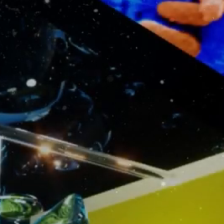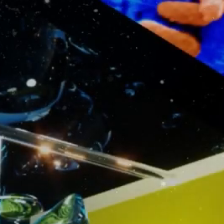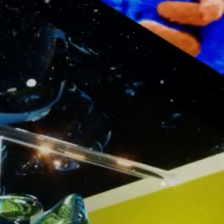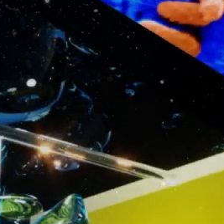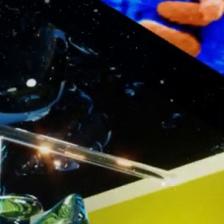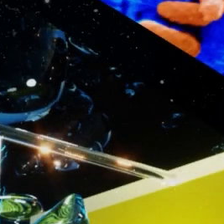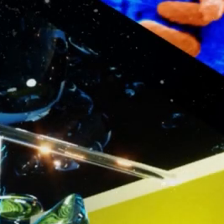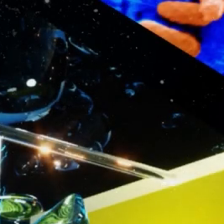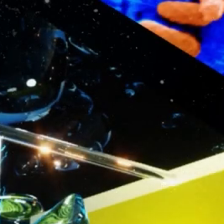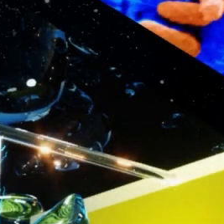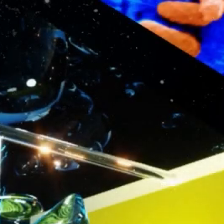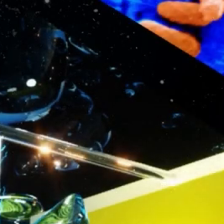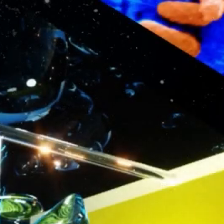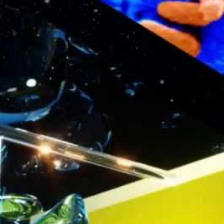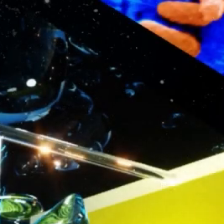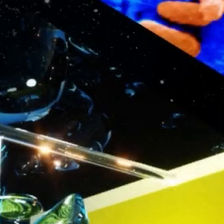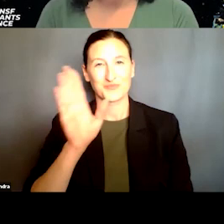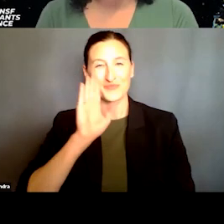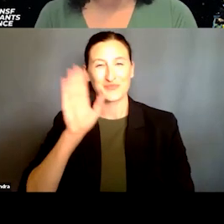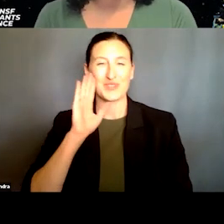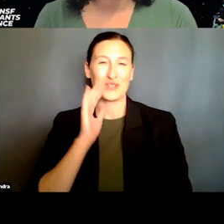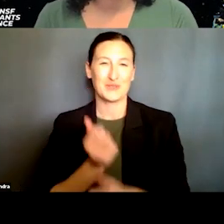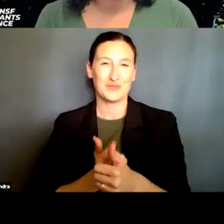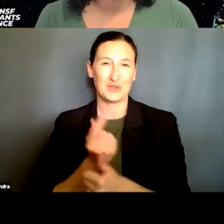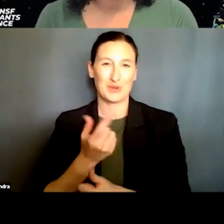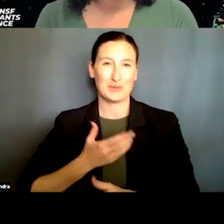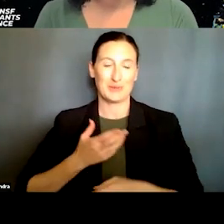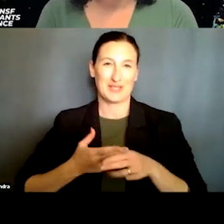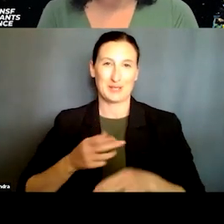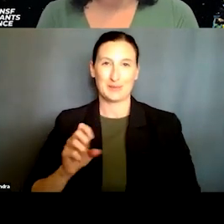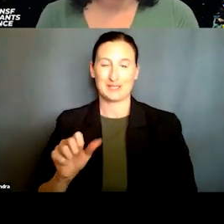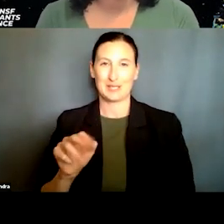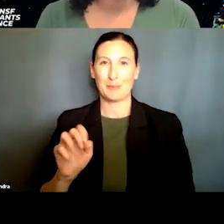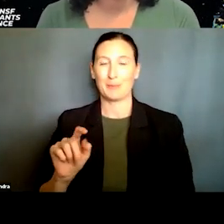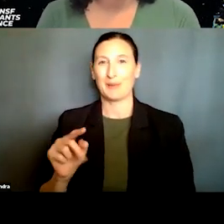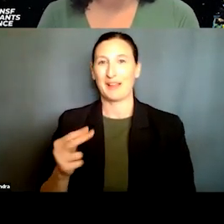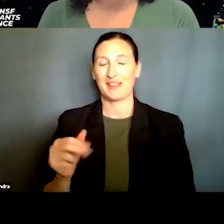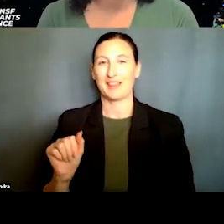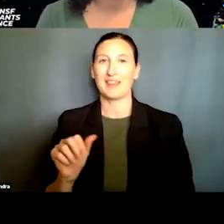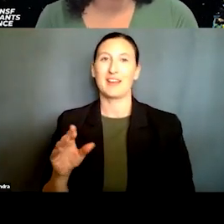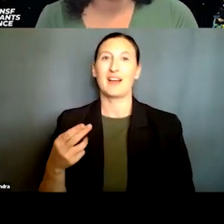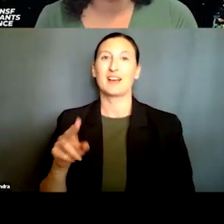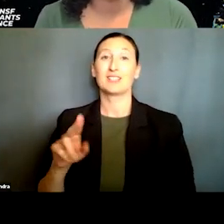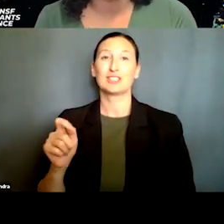Samantha Brewton Hunter: Hello everyone, my name is Samantha Brewton Hunter, and I work in the policy office at the National Science Foundation.